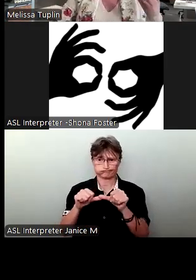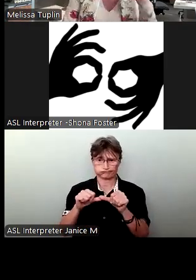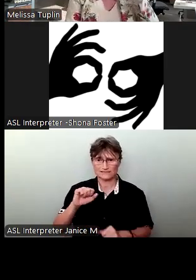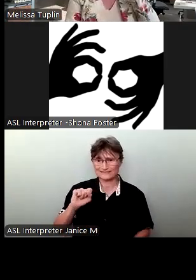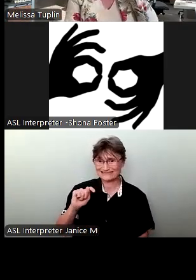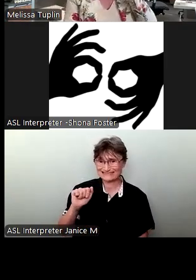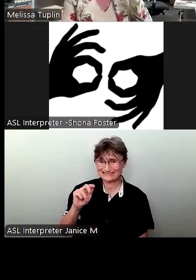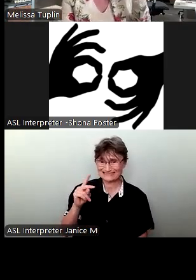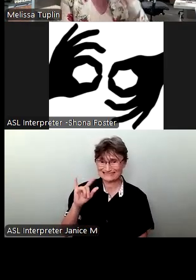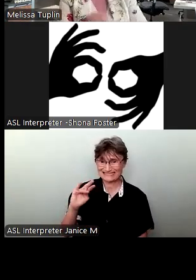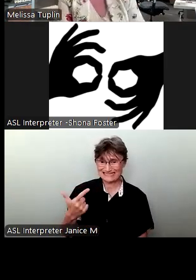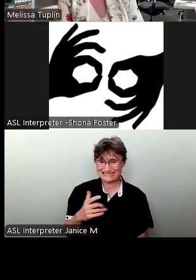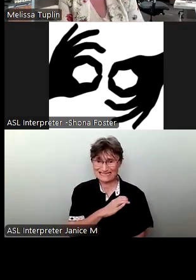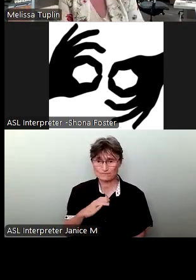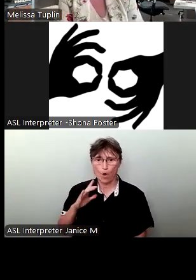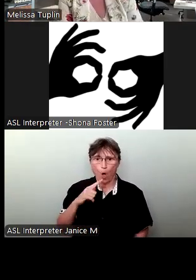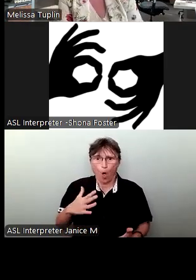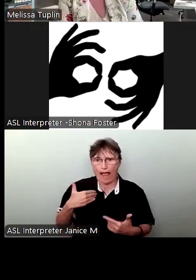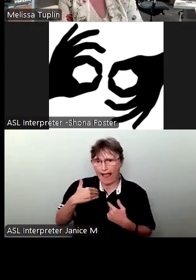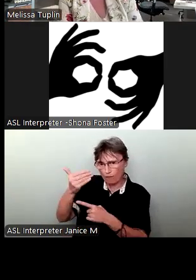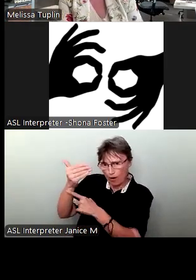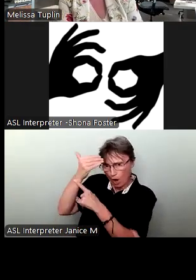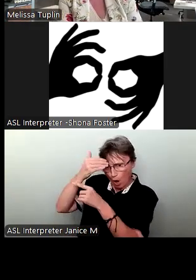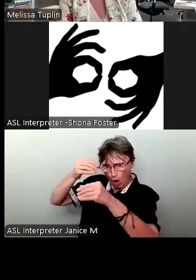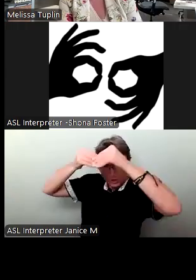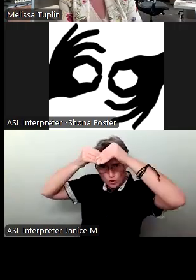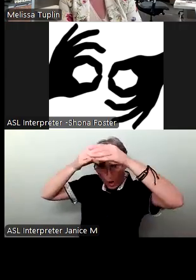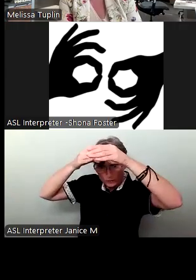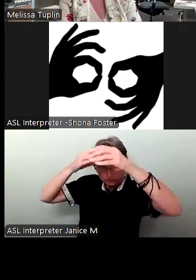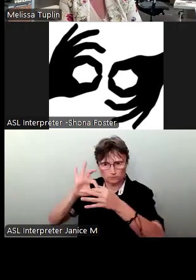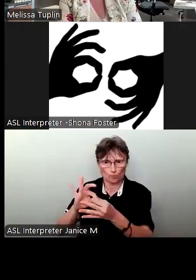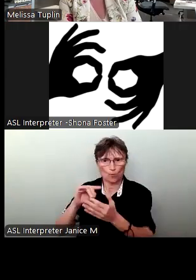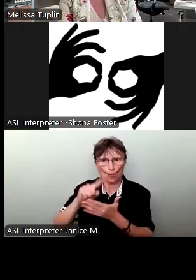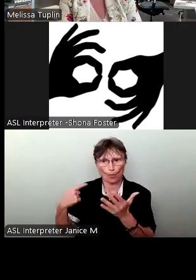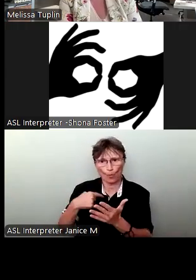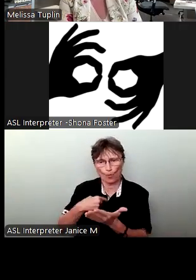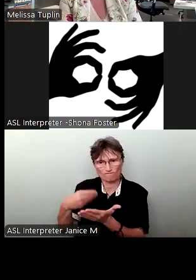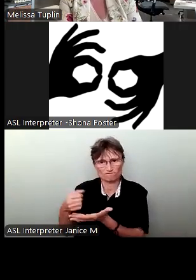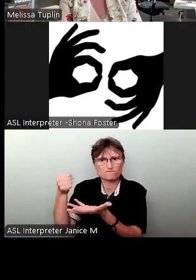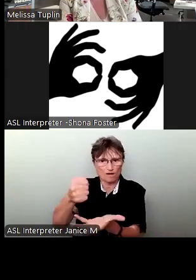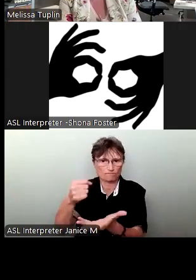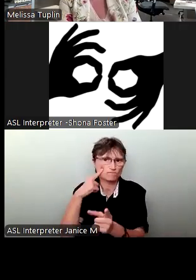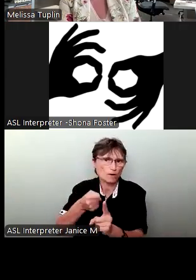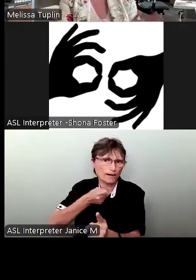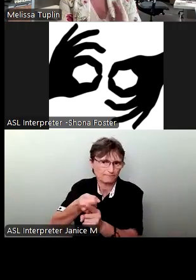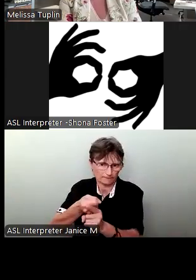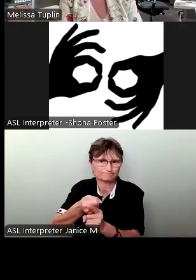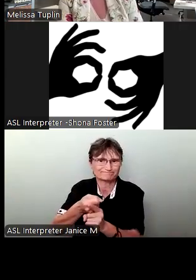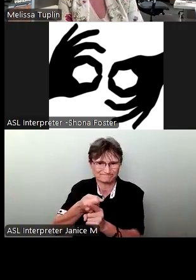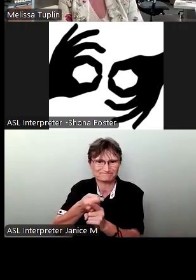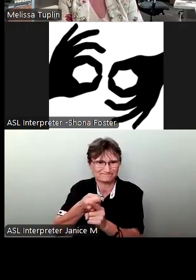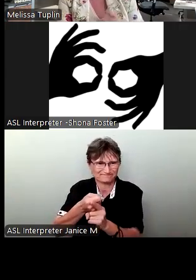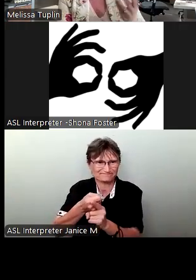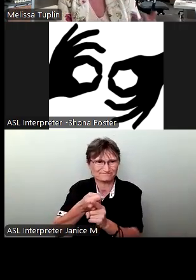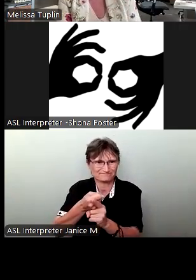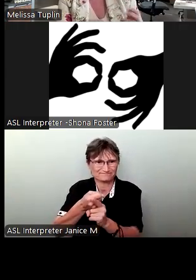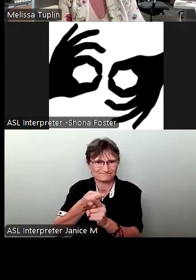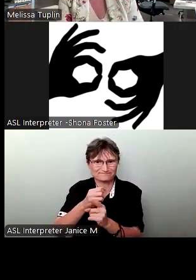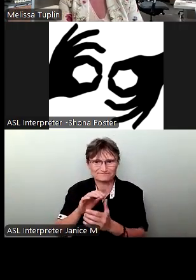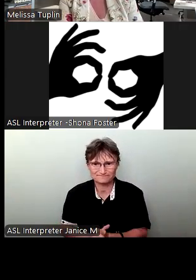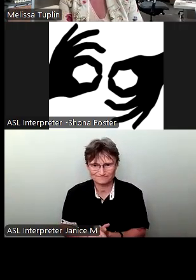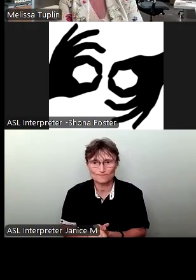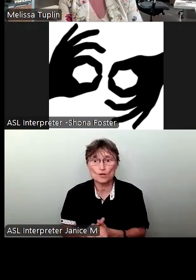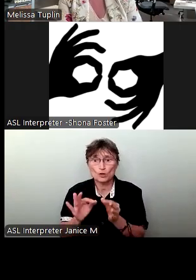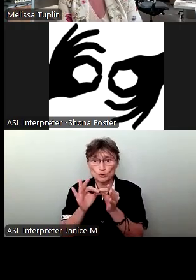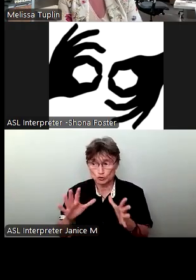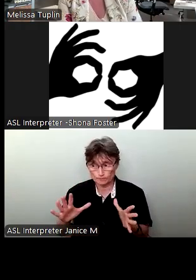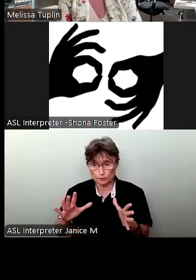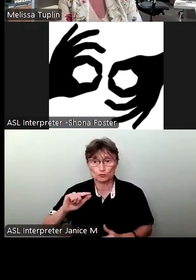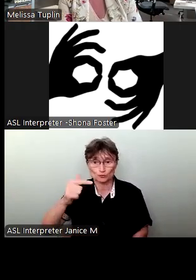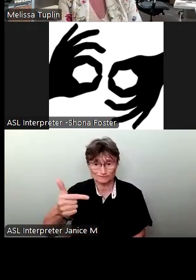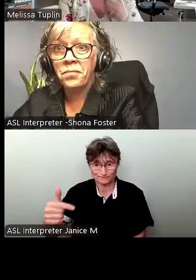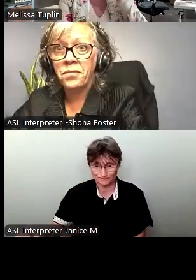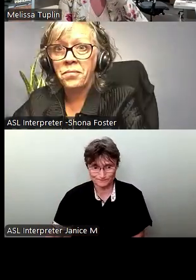we fund, helping staff better monitor impact. So, new applicants or organizations who did not